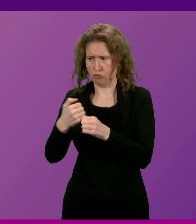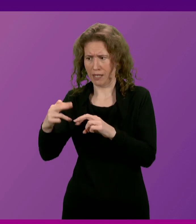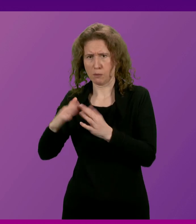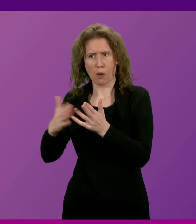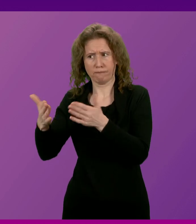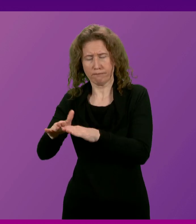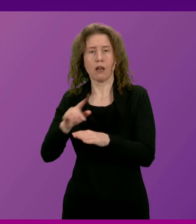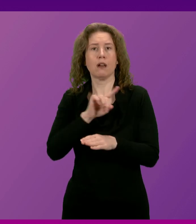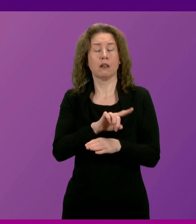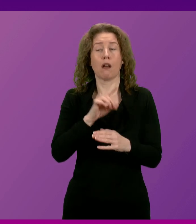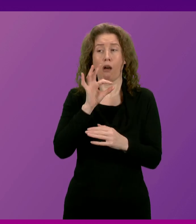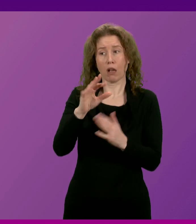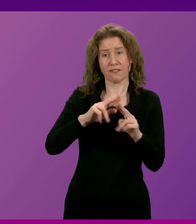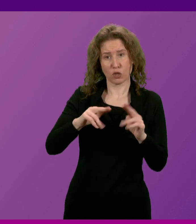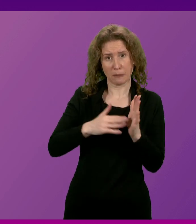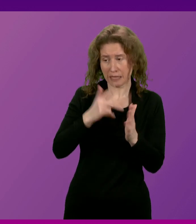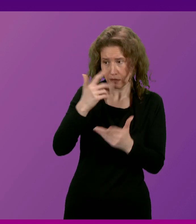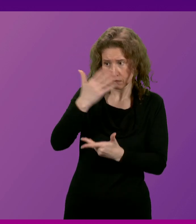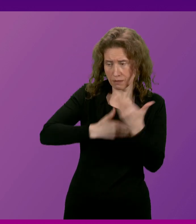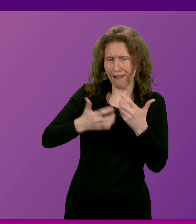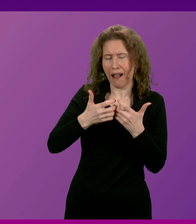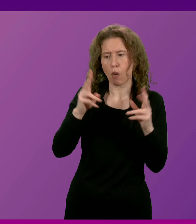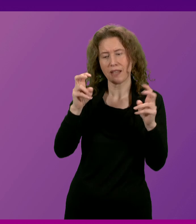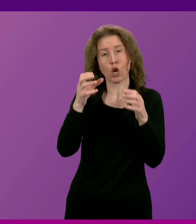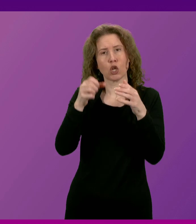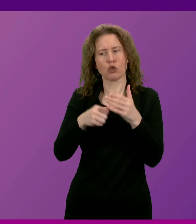Will the First Minister outline how the growth deal will meet the economic